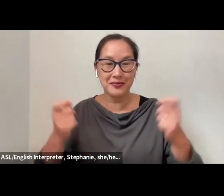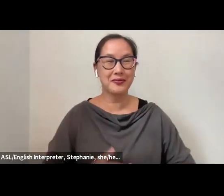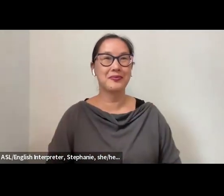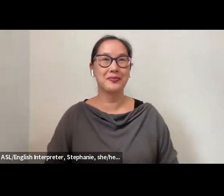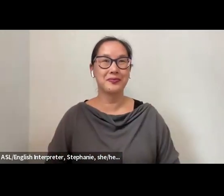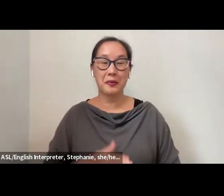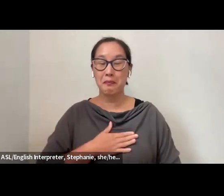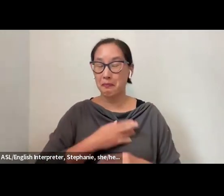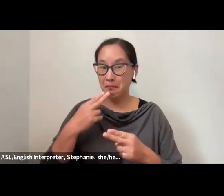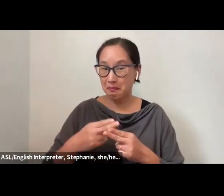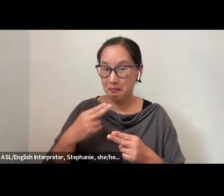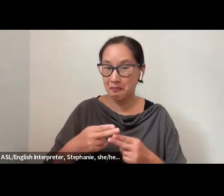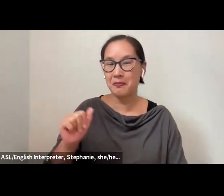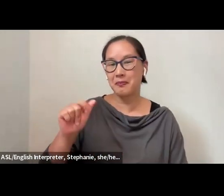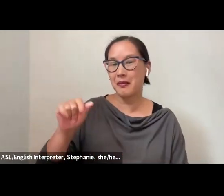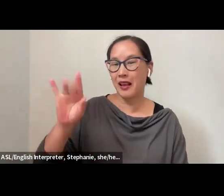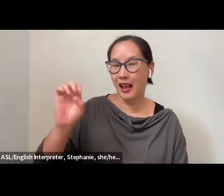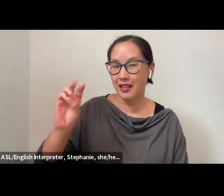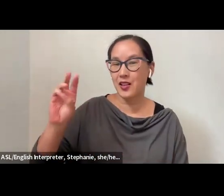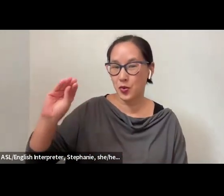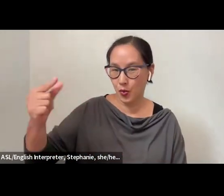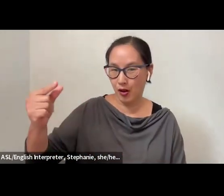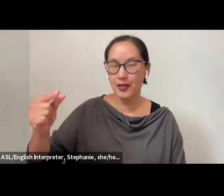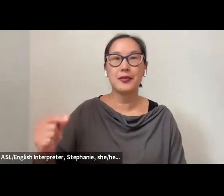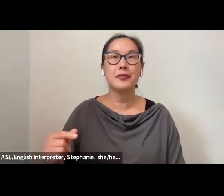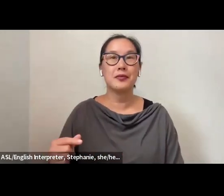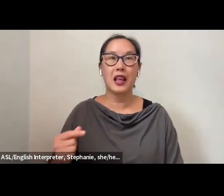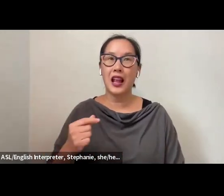My name is Alice Wong, and I have been a long time